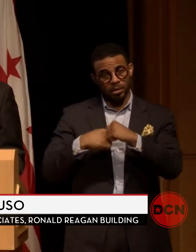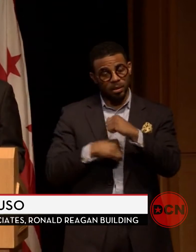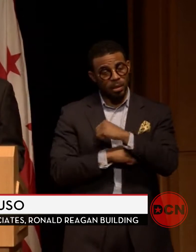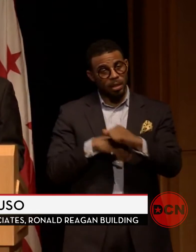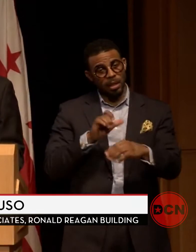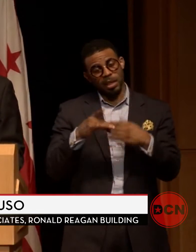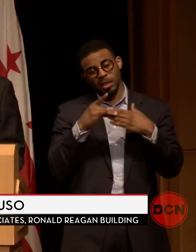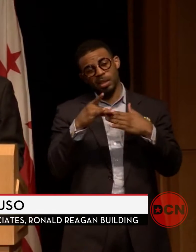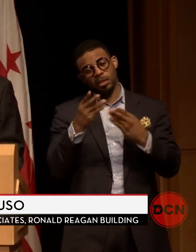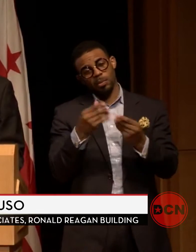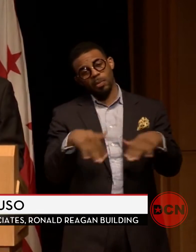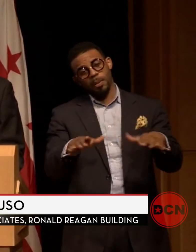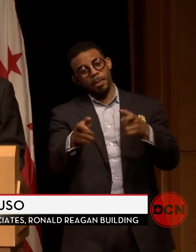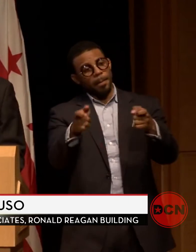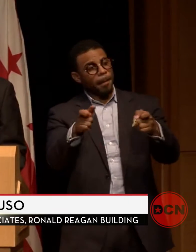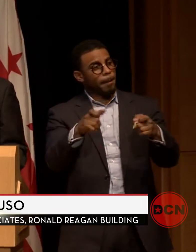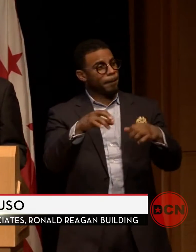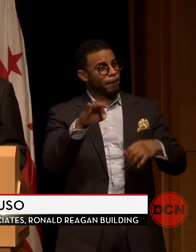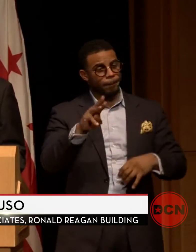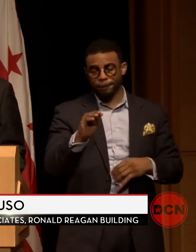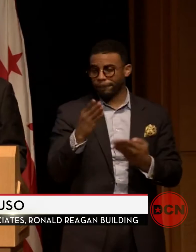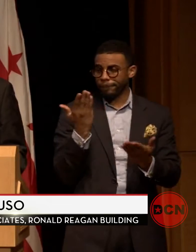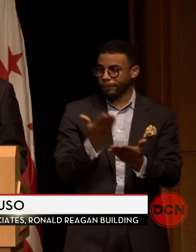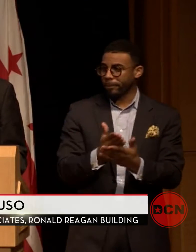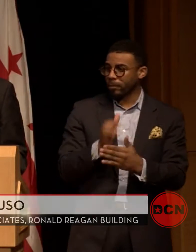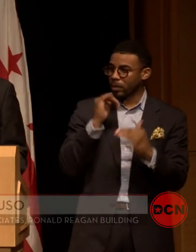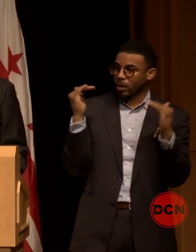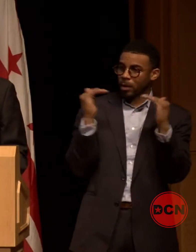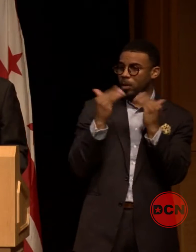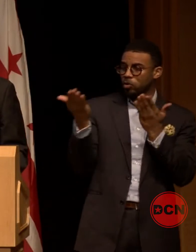LEADING PROPERTY MANAGEMENT FIRM DELIVERING UNPARALLELED SERVICE